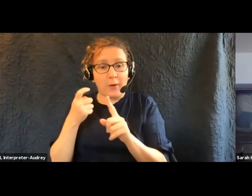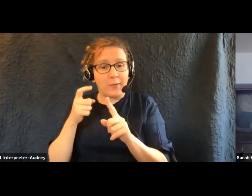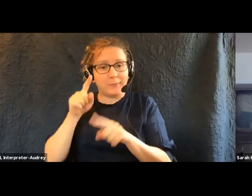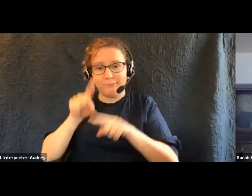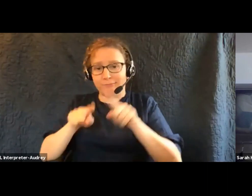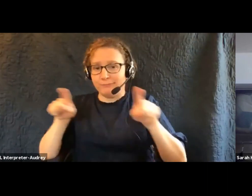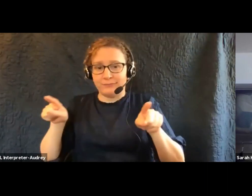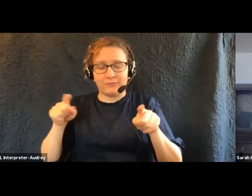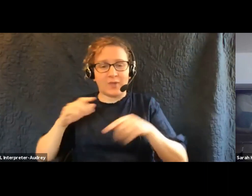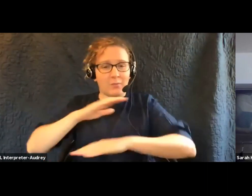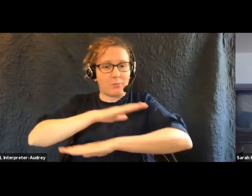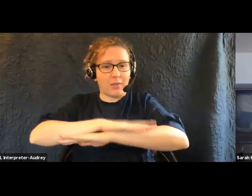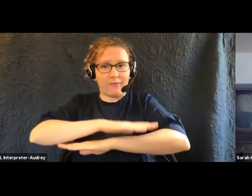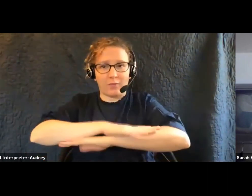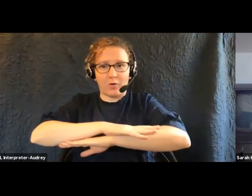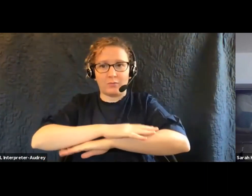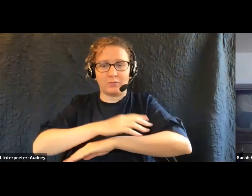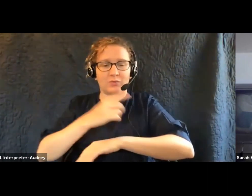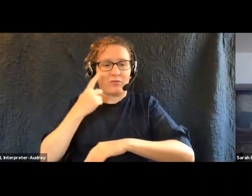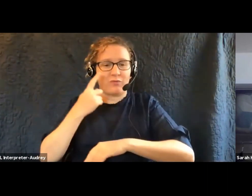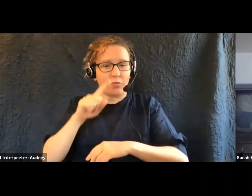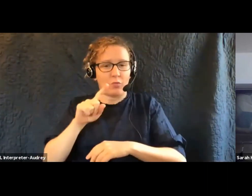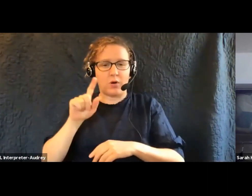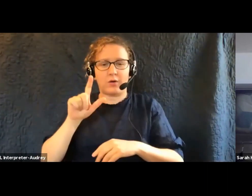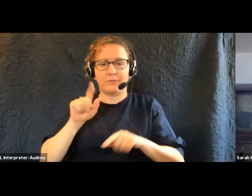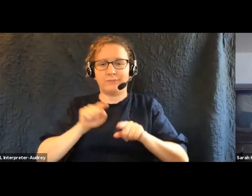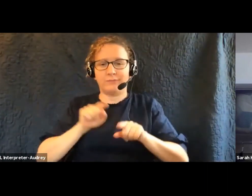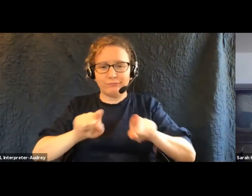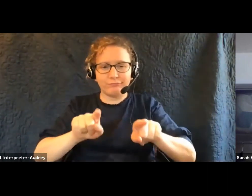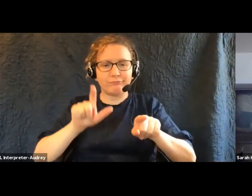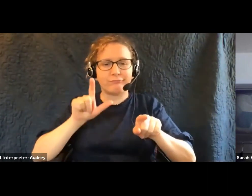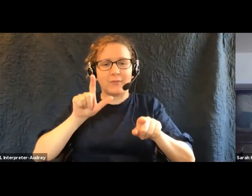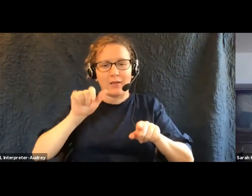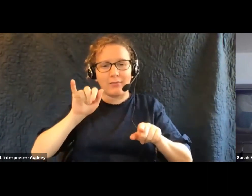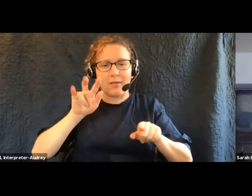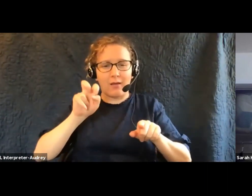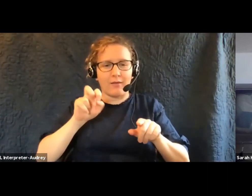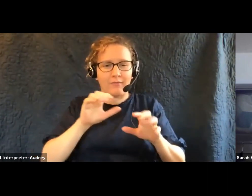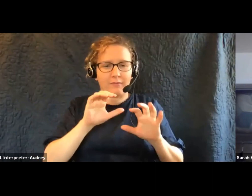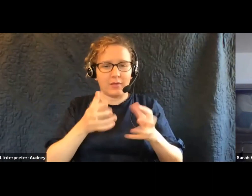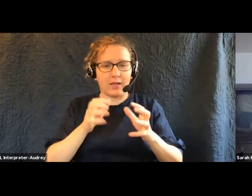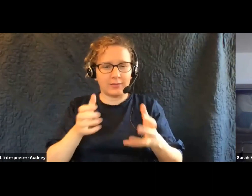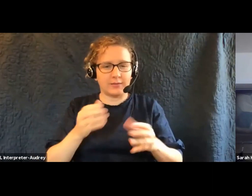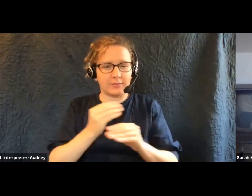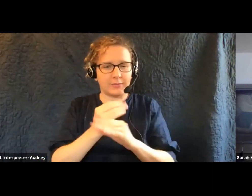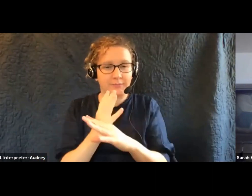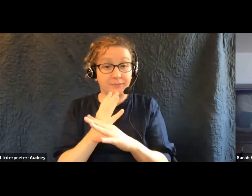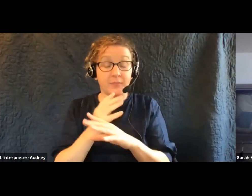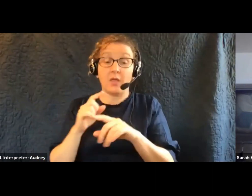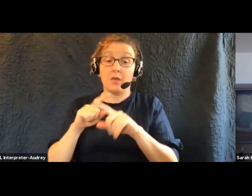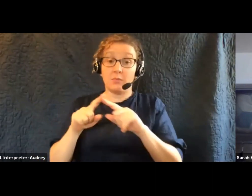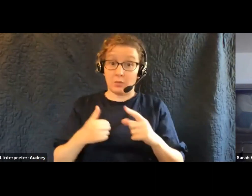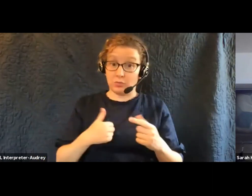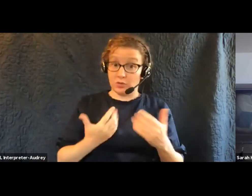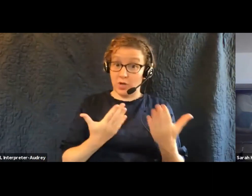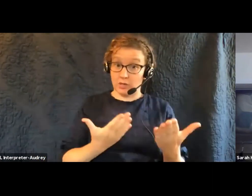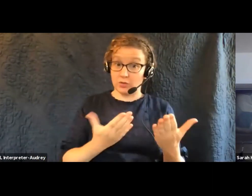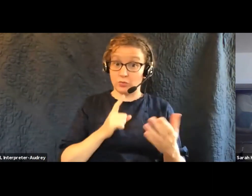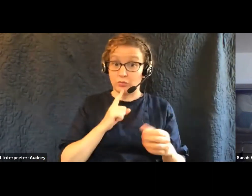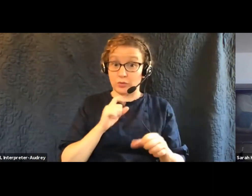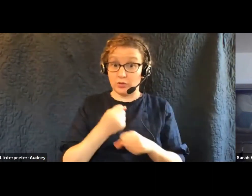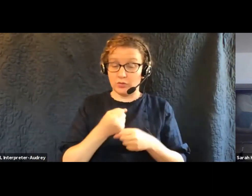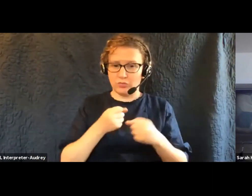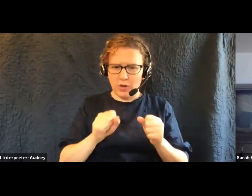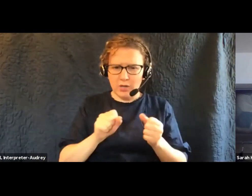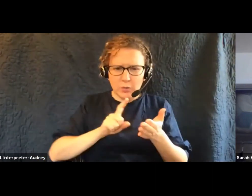platforms for live classes, but I would suggest really trying to dig in and seeing if you